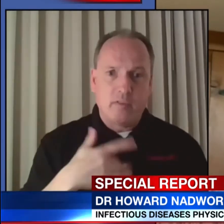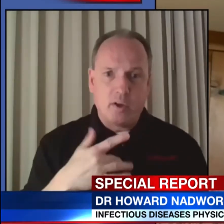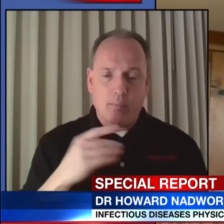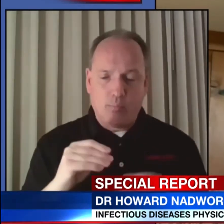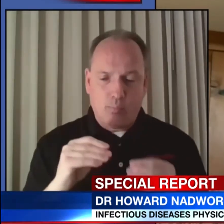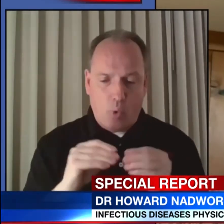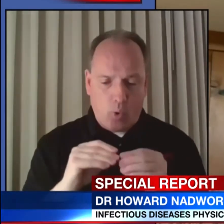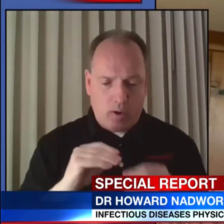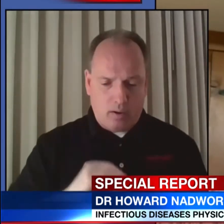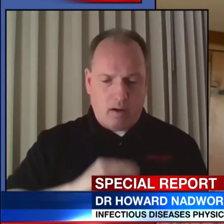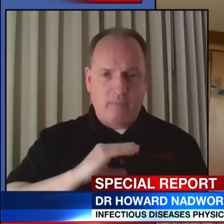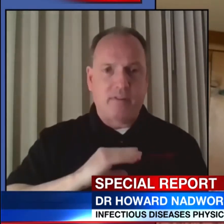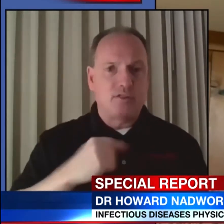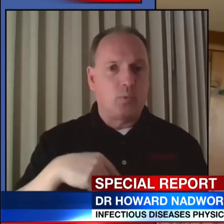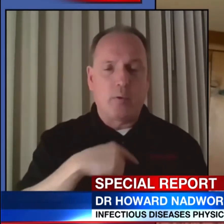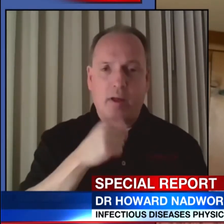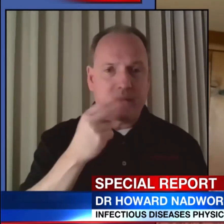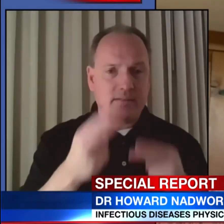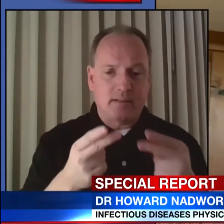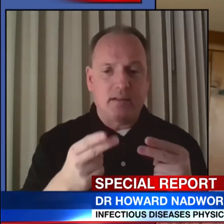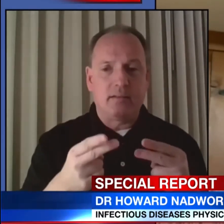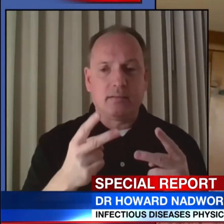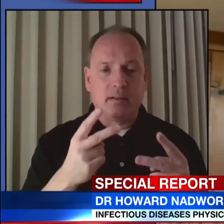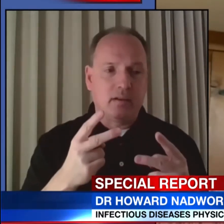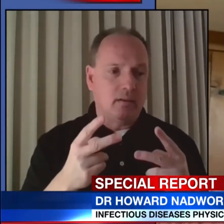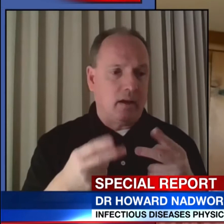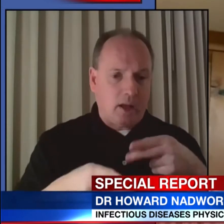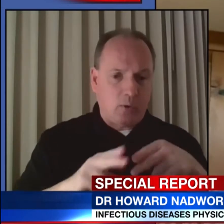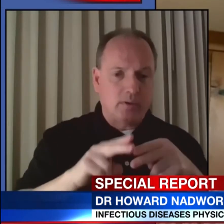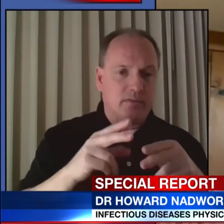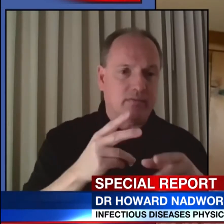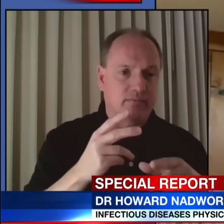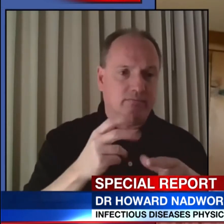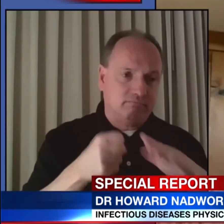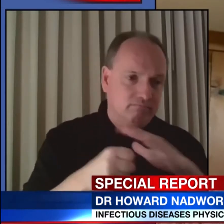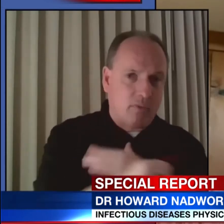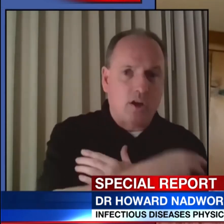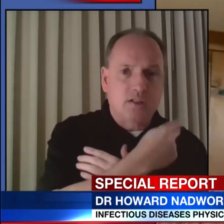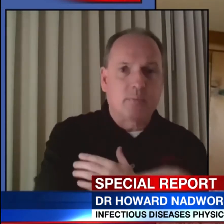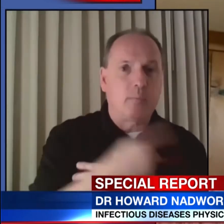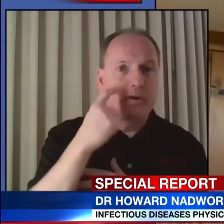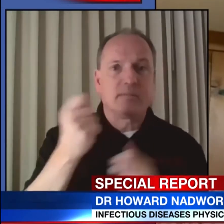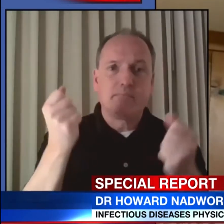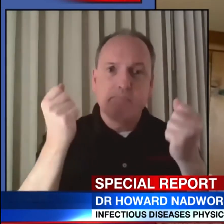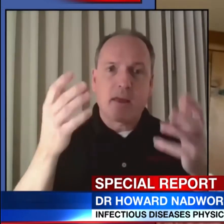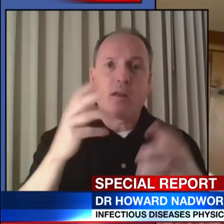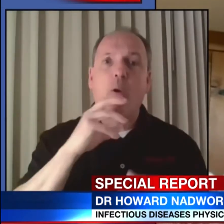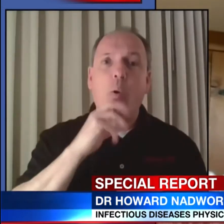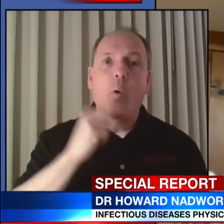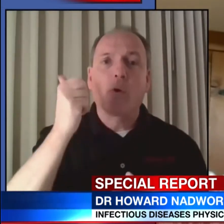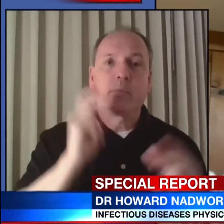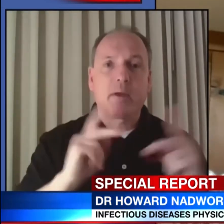HOSPITALIZATION NUMBER COUNTY WIDE. IS THERE A BIT MORE CONFIDENCE THAT WE DON'T SEE AN INCREASE OF HOSPITALIZATION BECAUSE OF